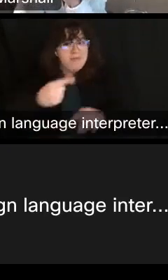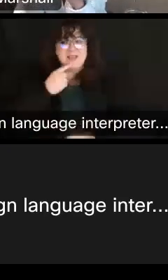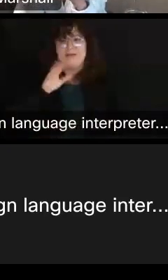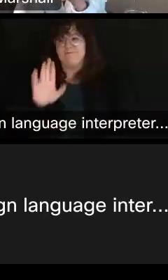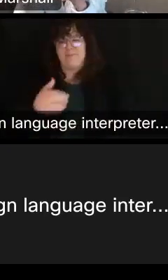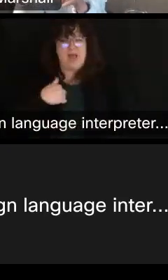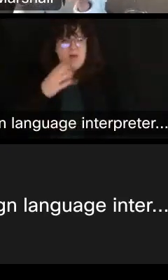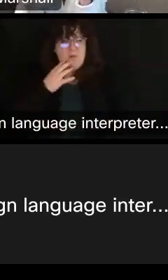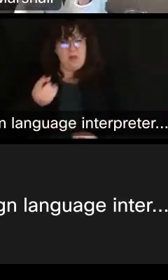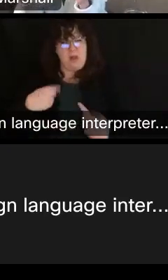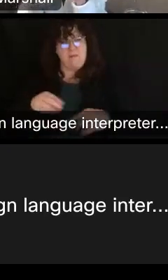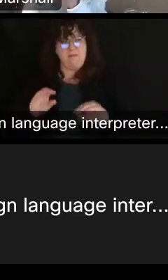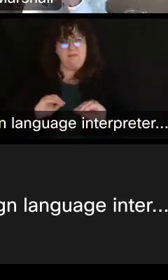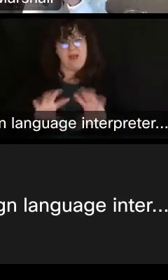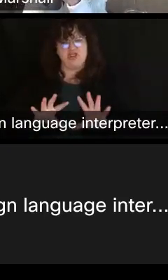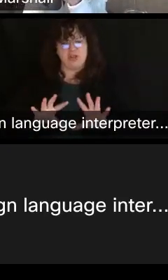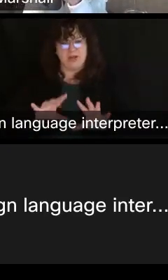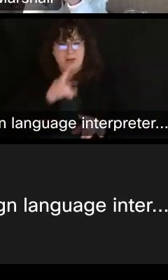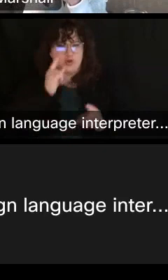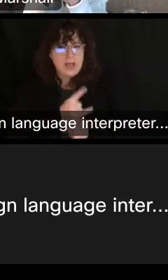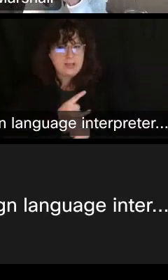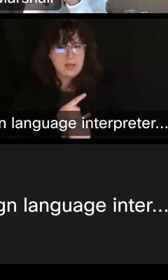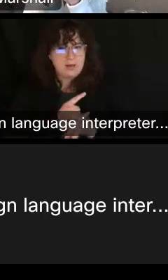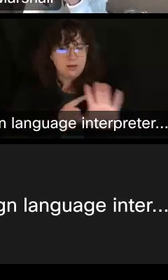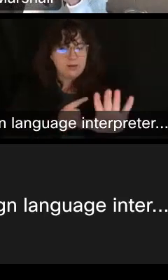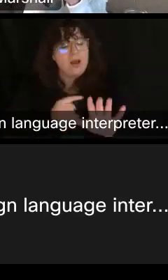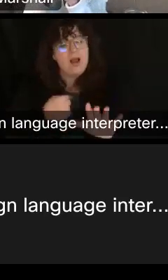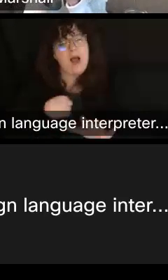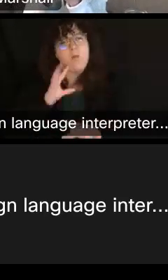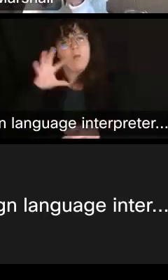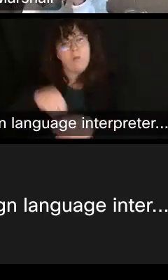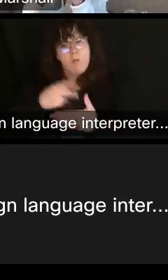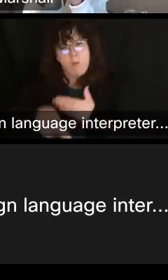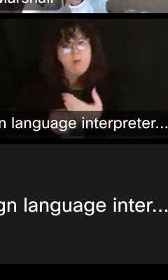being sarcastic about that. I will come and be part of the program and help the family.